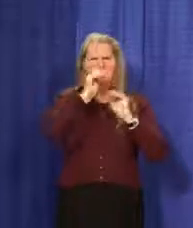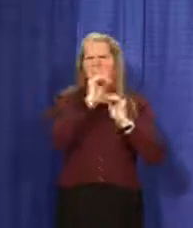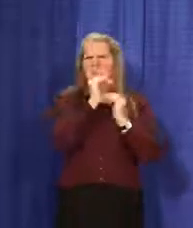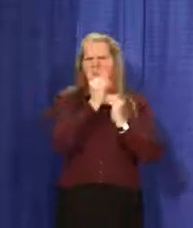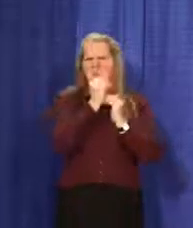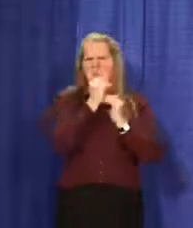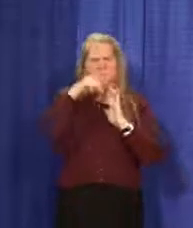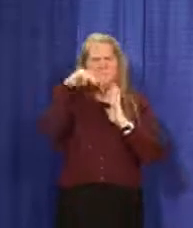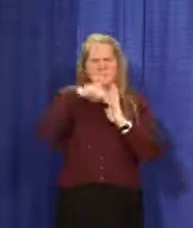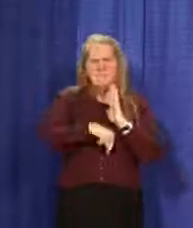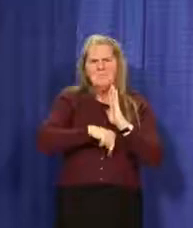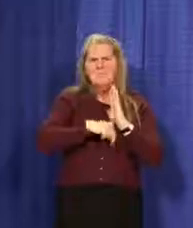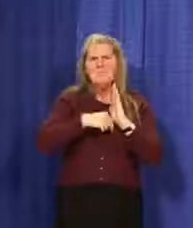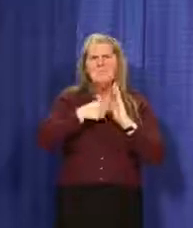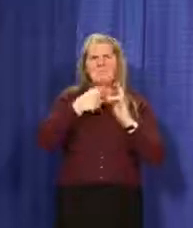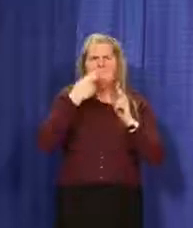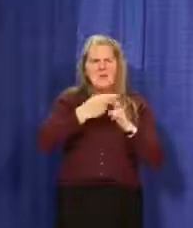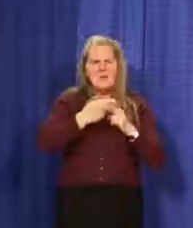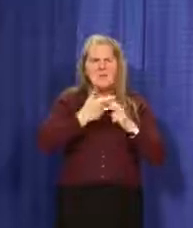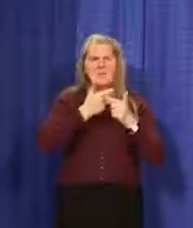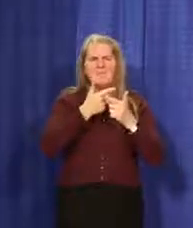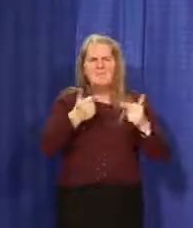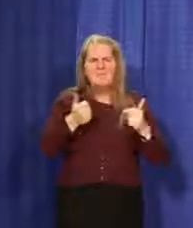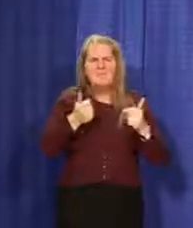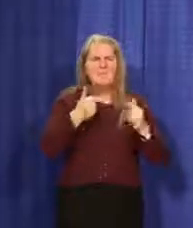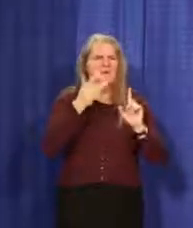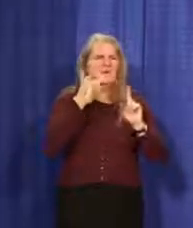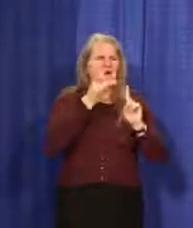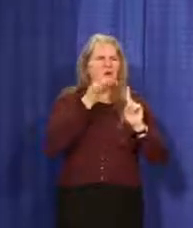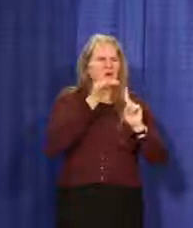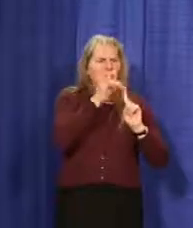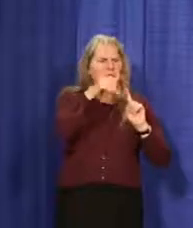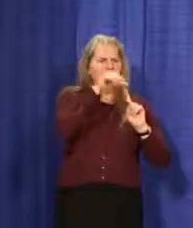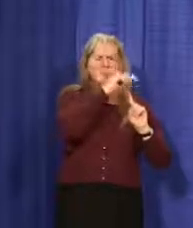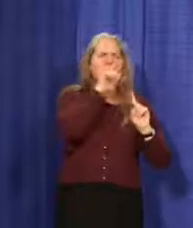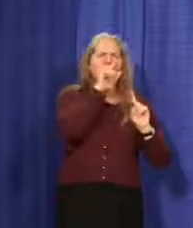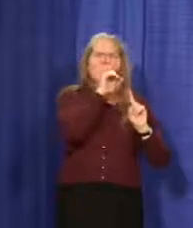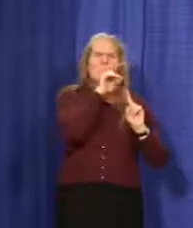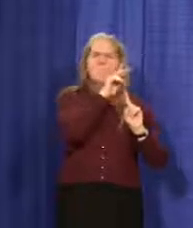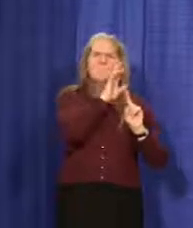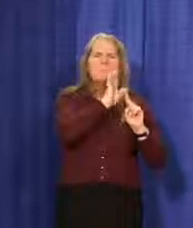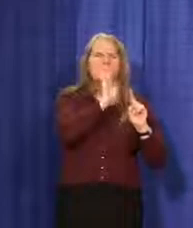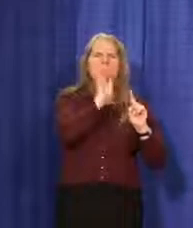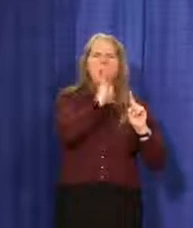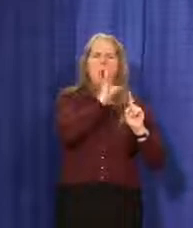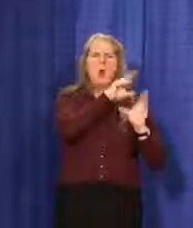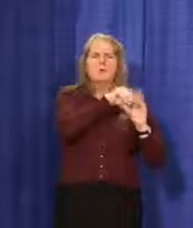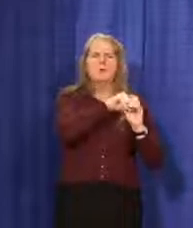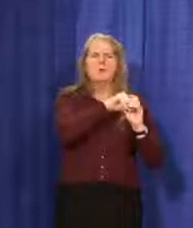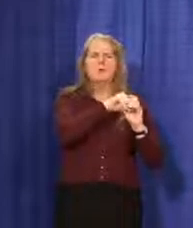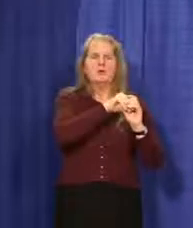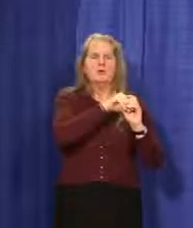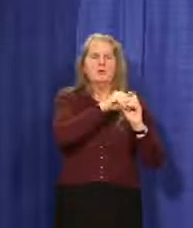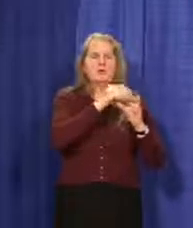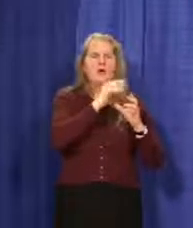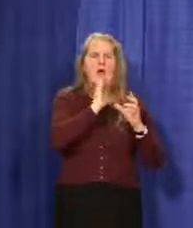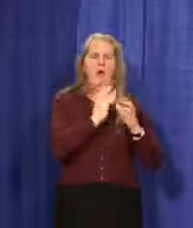go into the details of individuals and contacts. Because again, that is not a necessary part of the conversations.